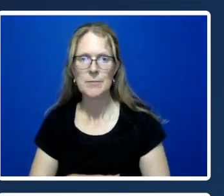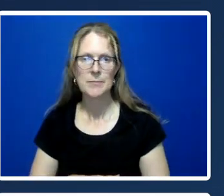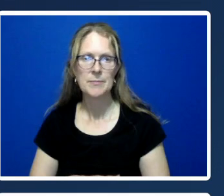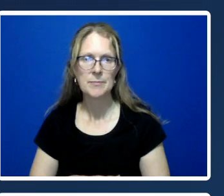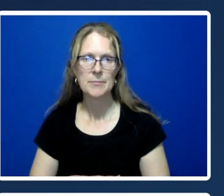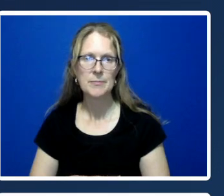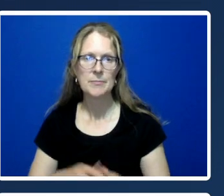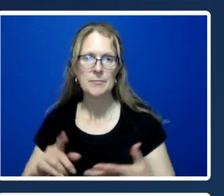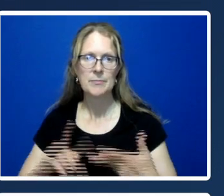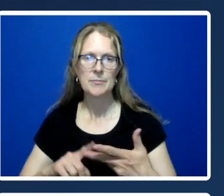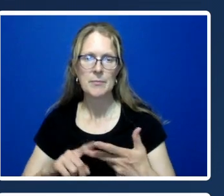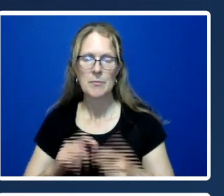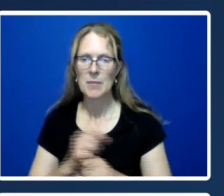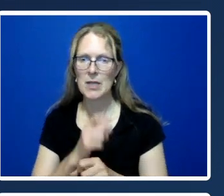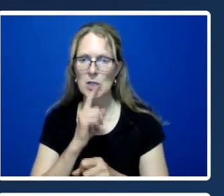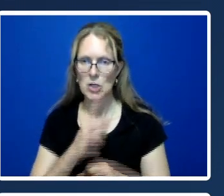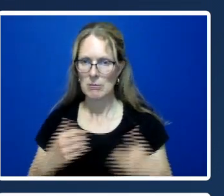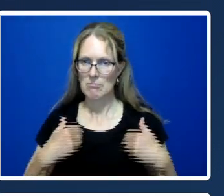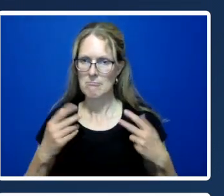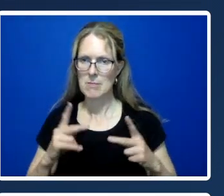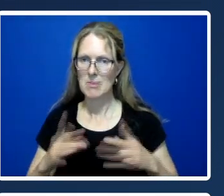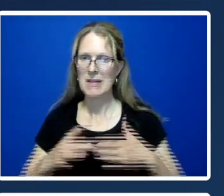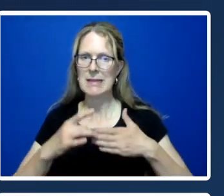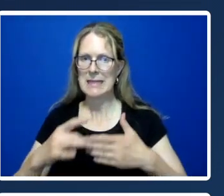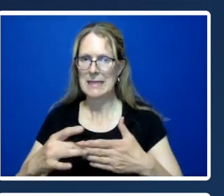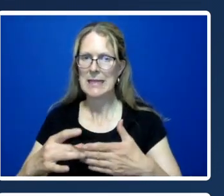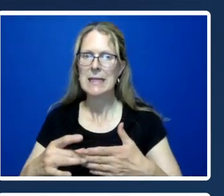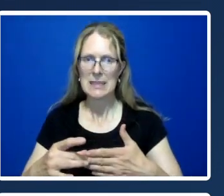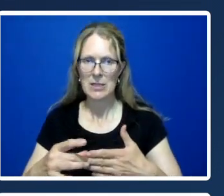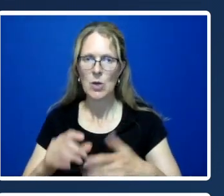with youth's individual strengths. Some students are tinkerers, so they're great